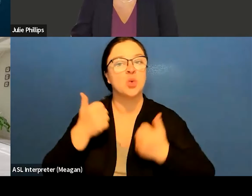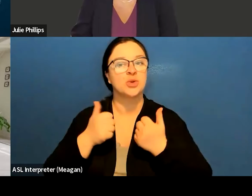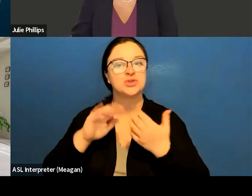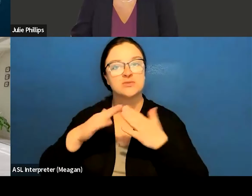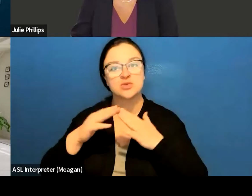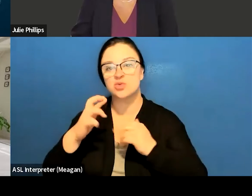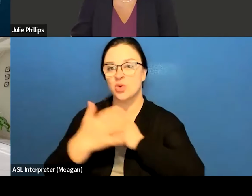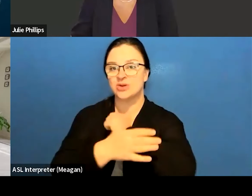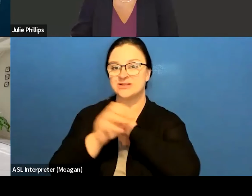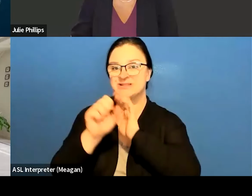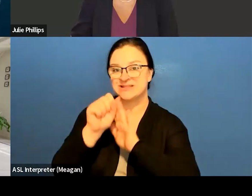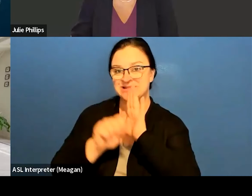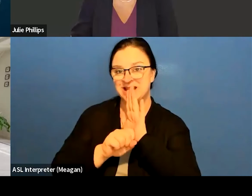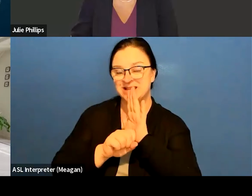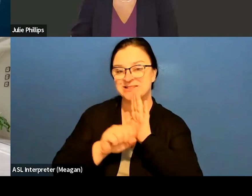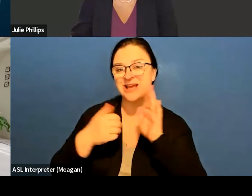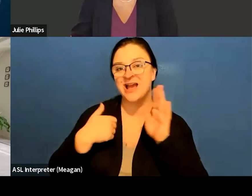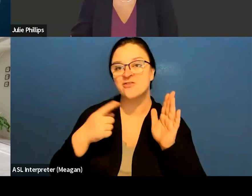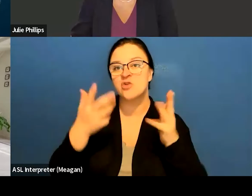"have you already started moving into?"